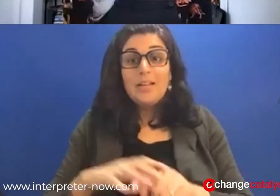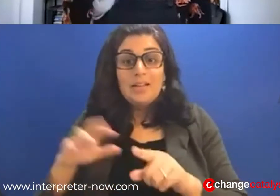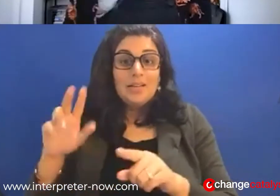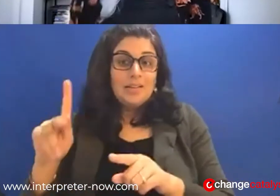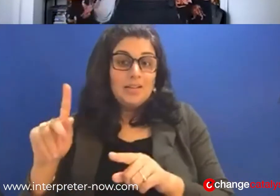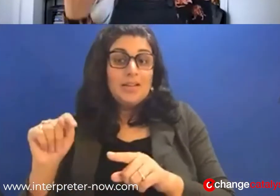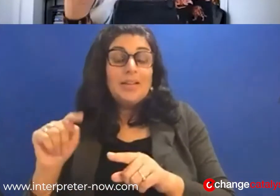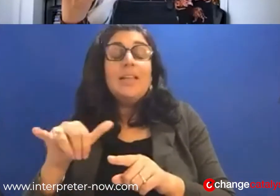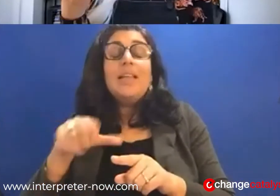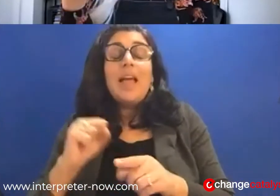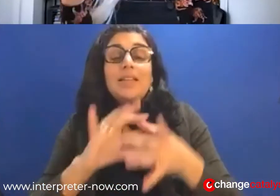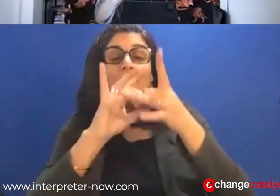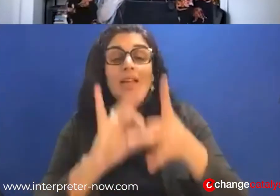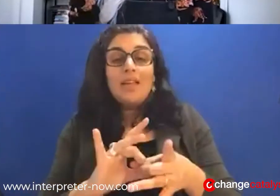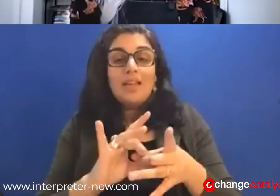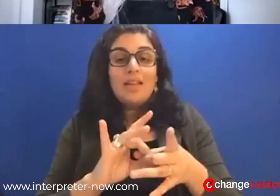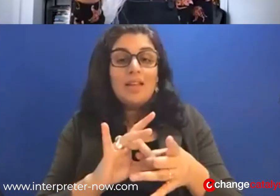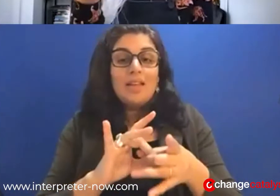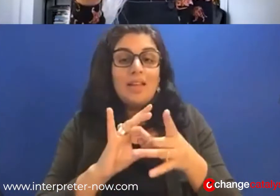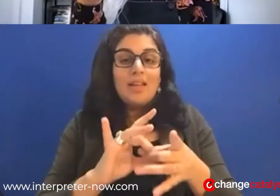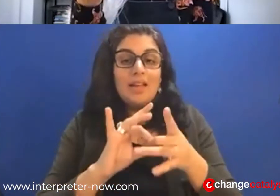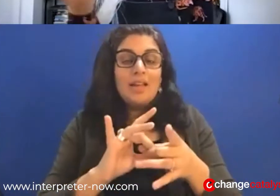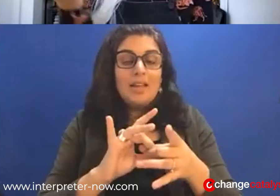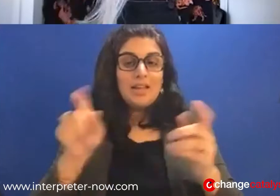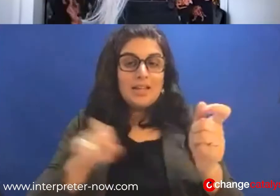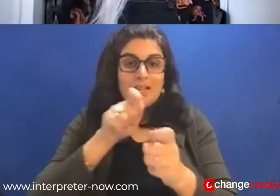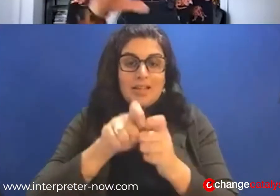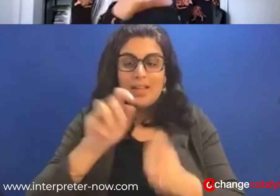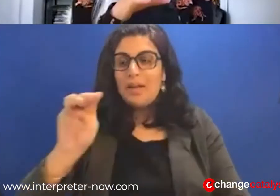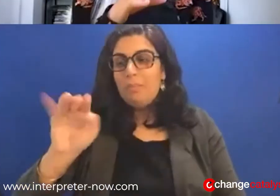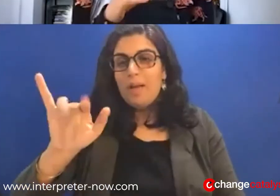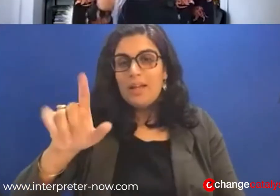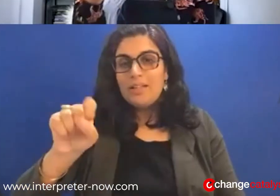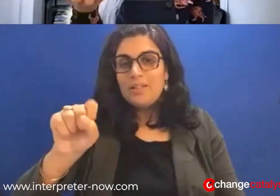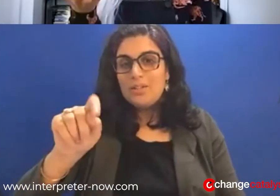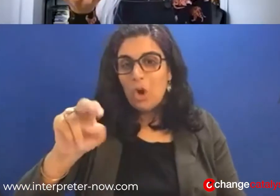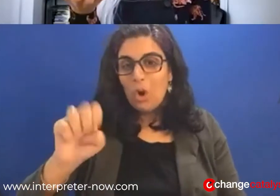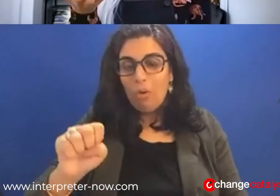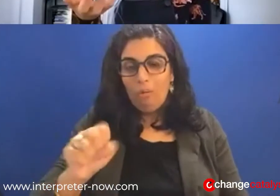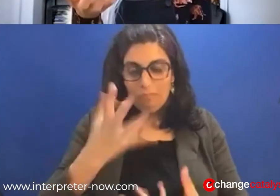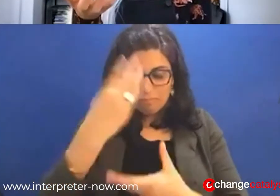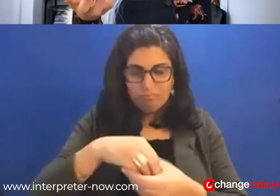And because a help beacon is connected directly to a milestone, that's a part of a whole trail. You have context.